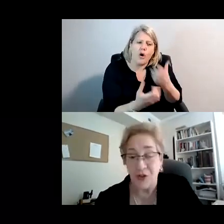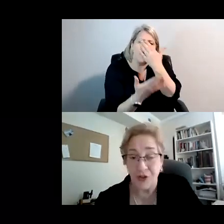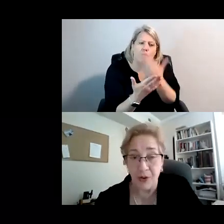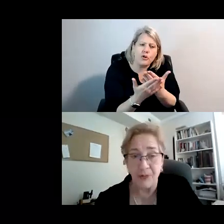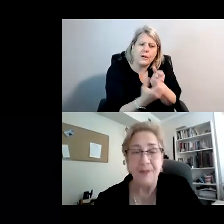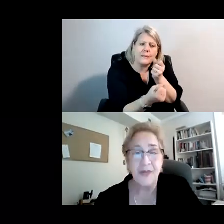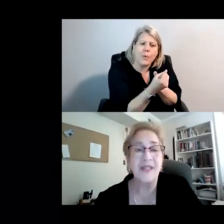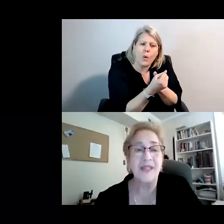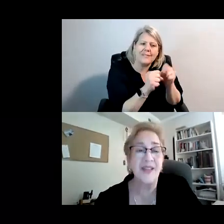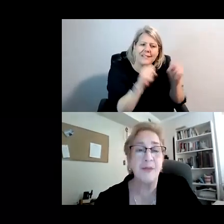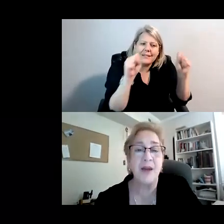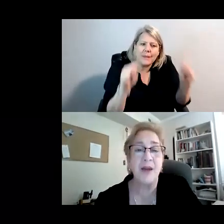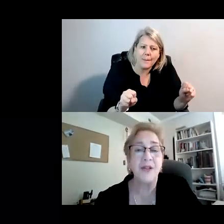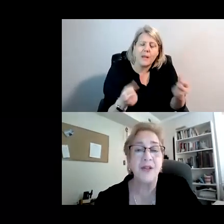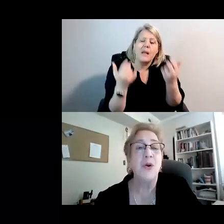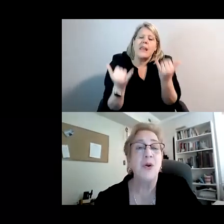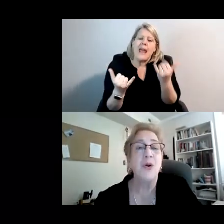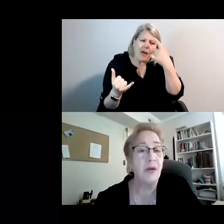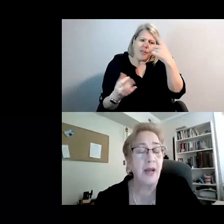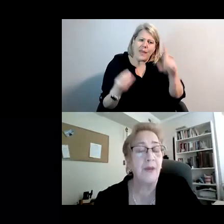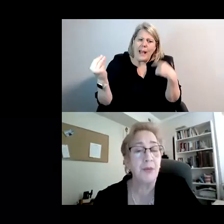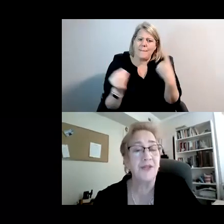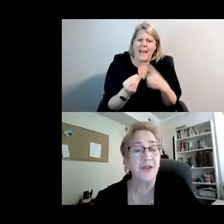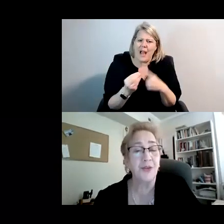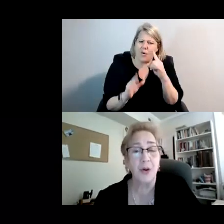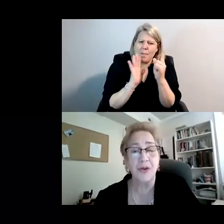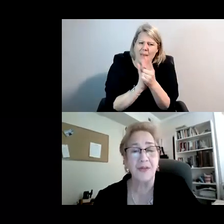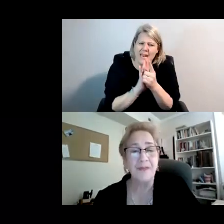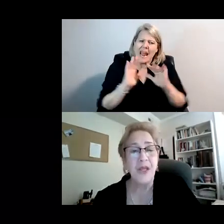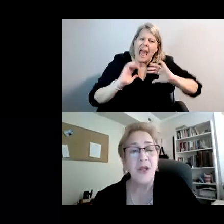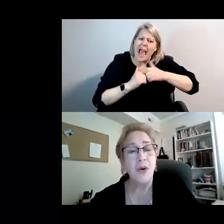So let's think about, you know, how the process works.